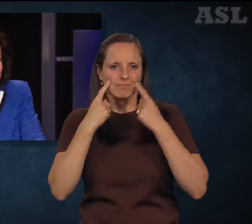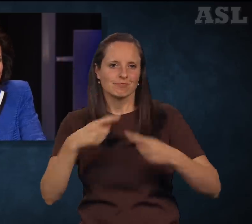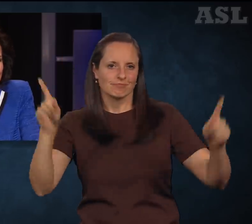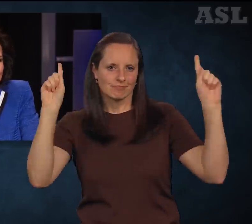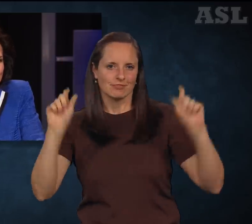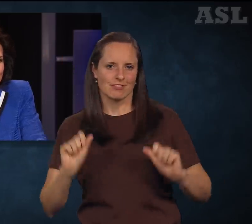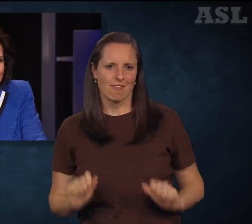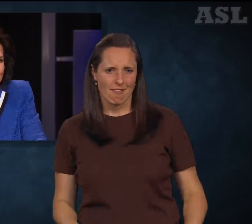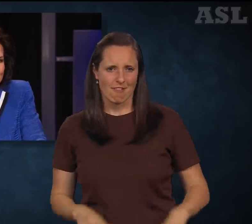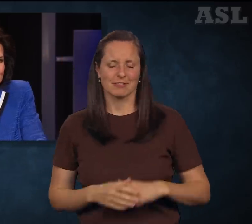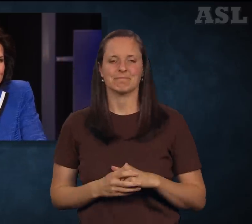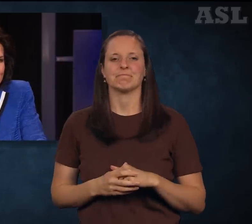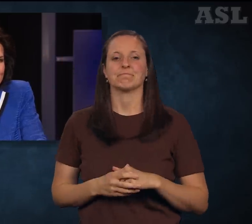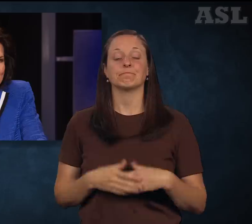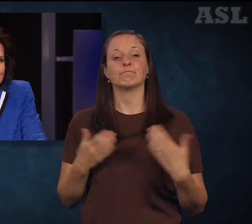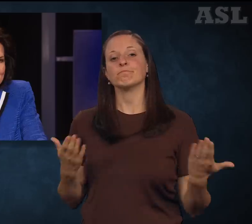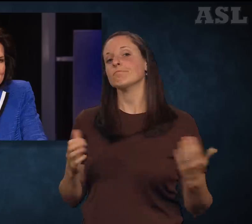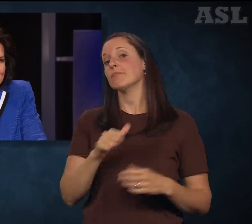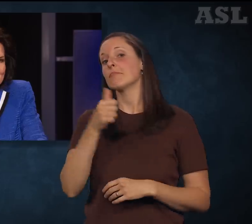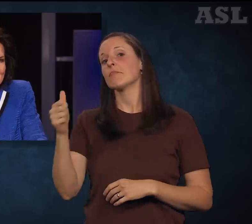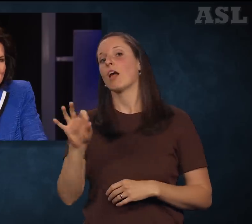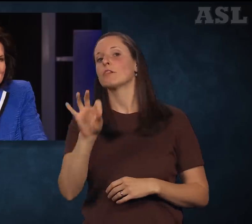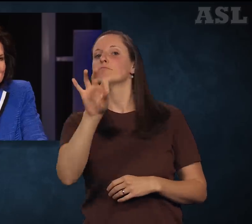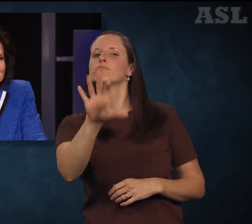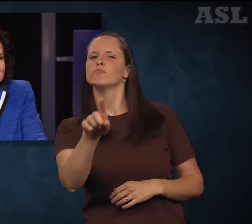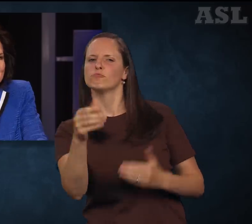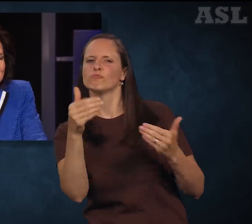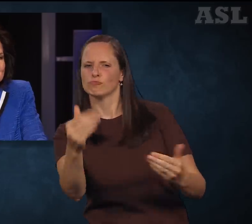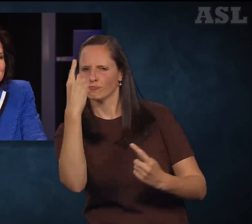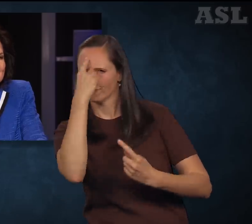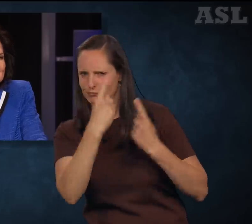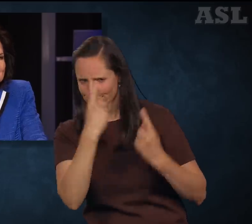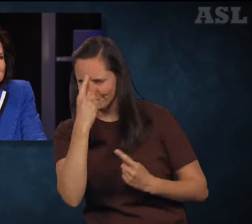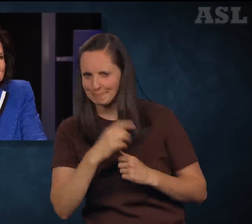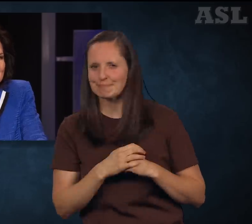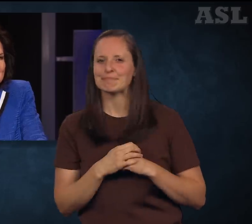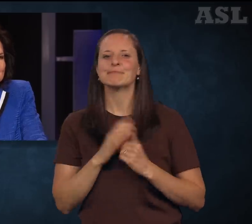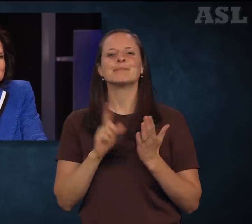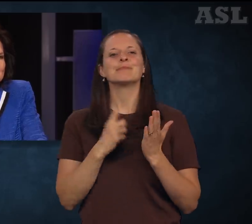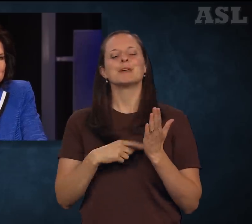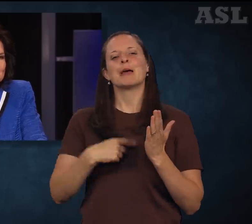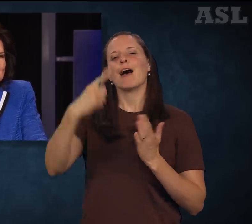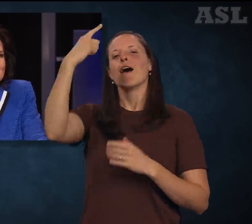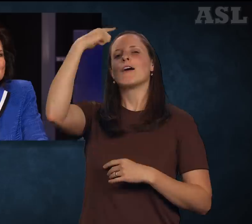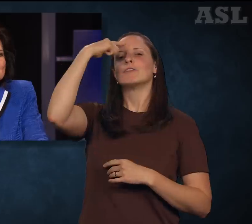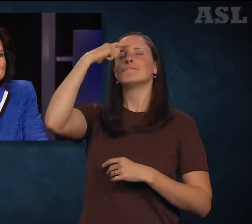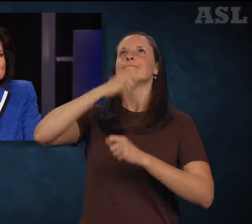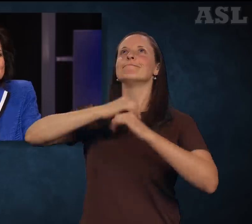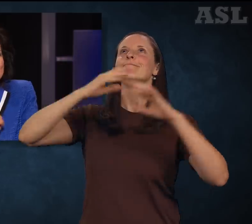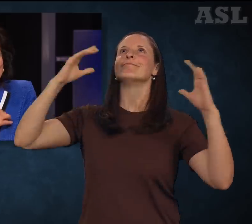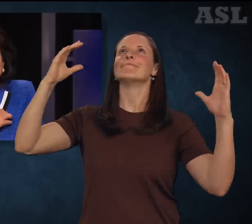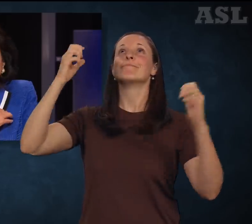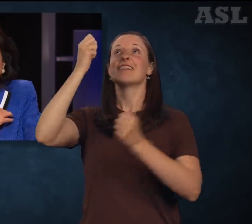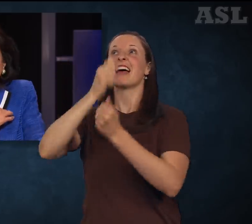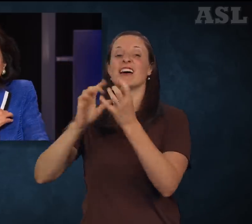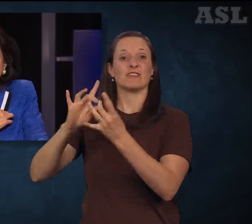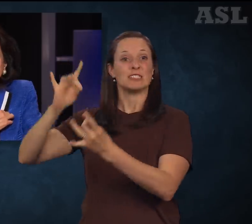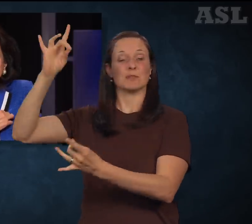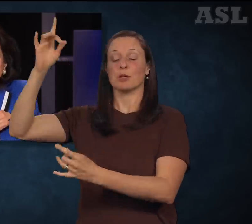NOW, HERE'S ANOTHER THING I INVITE YOU TO THINK ABOUT.